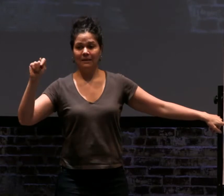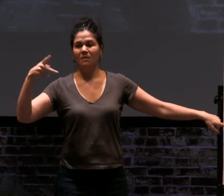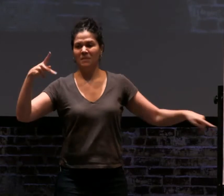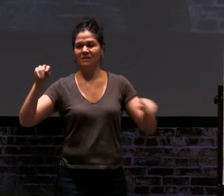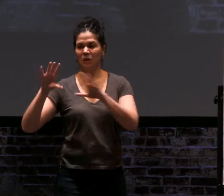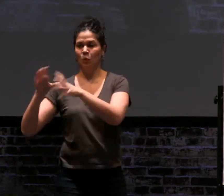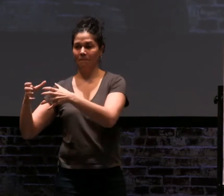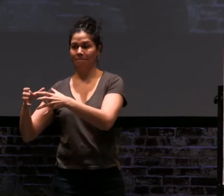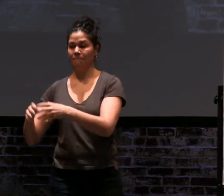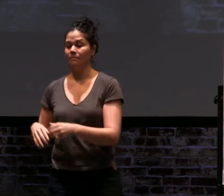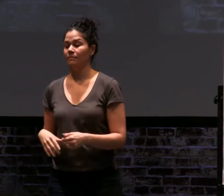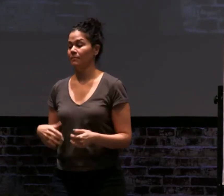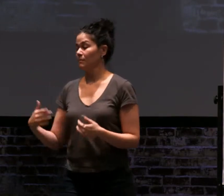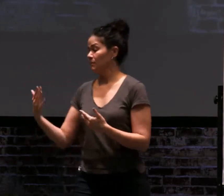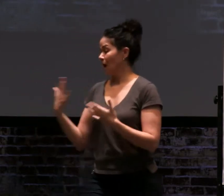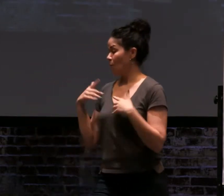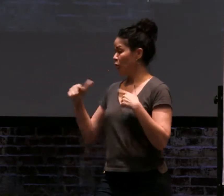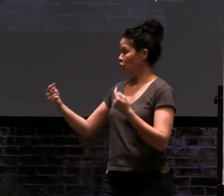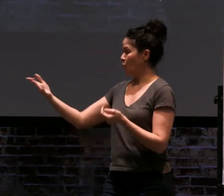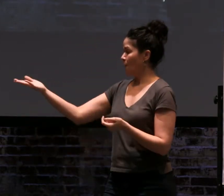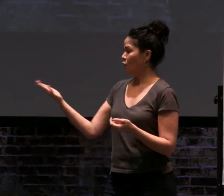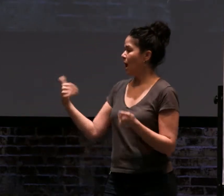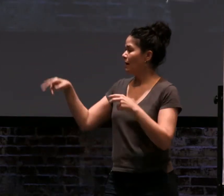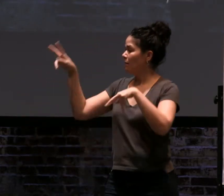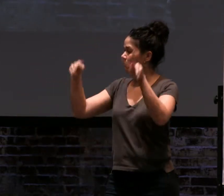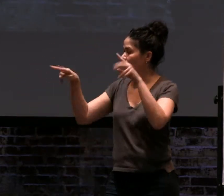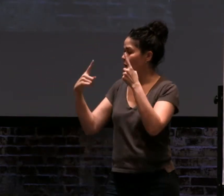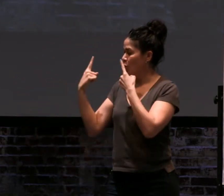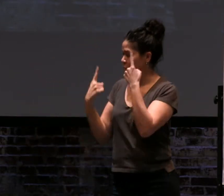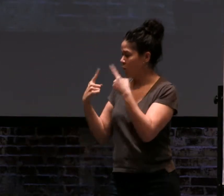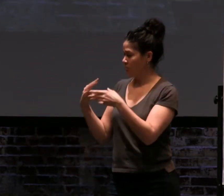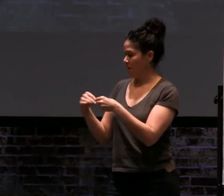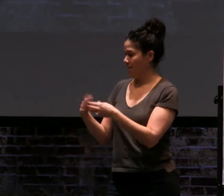and the PTT, pro-tactile theater group.